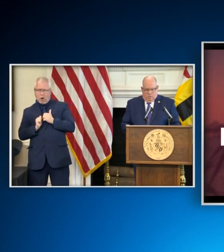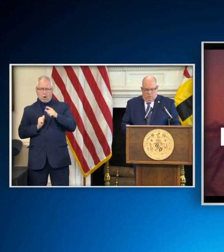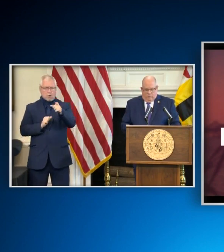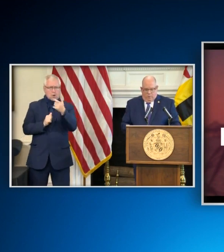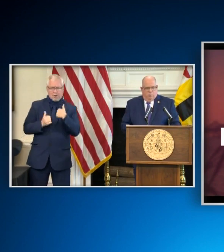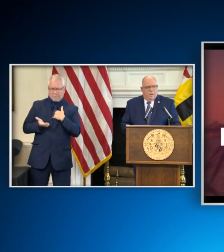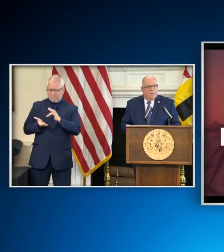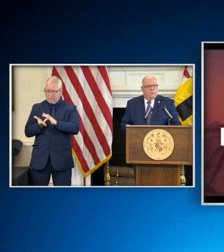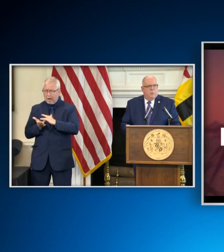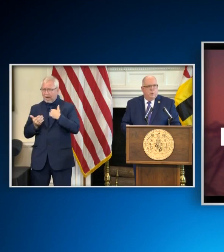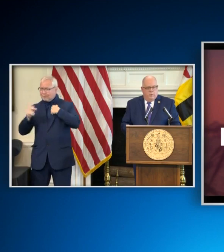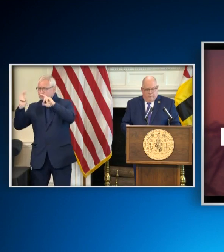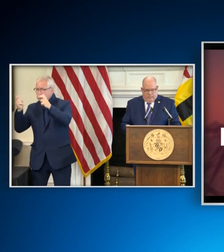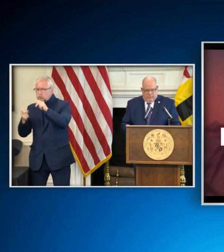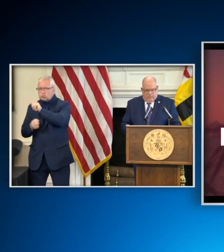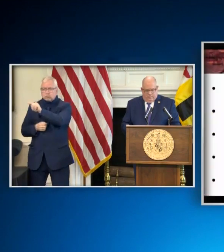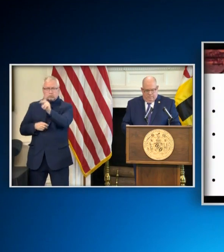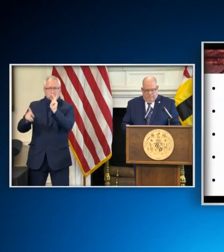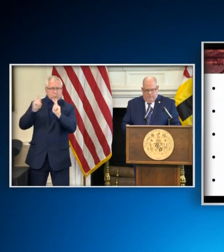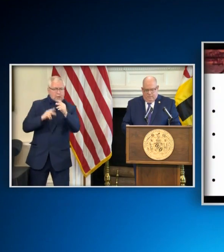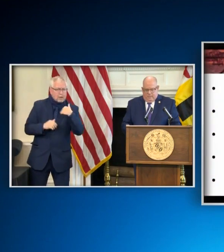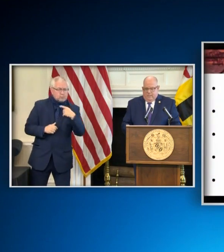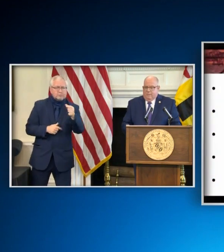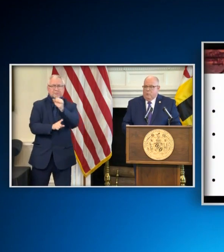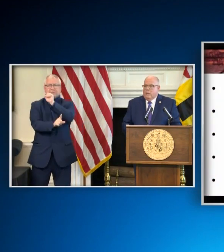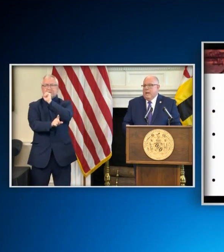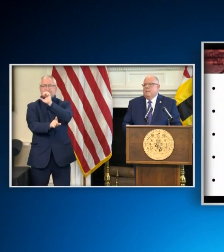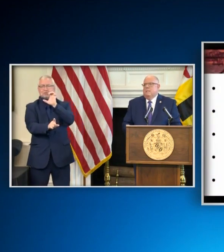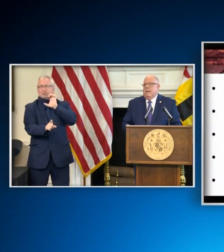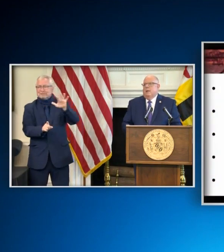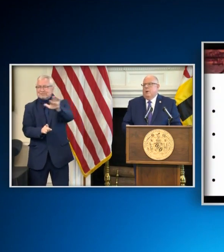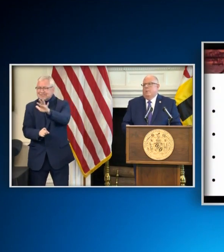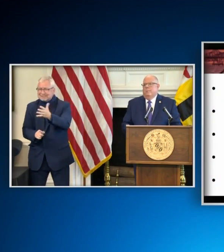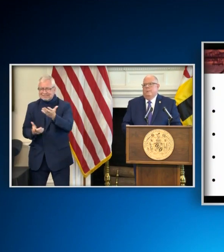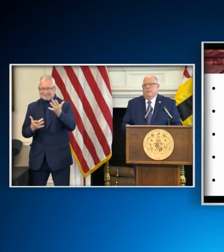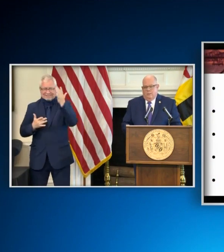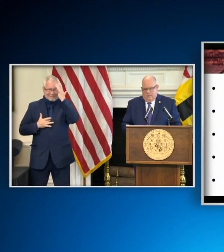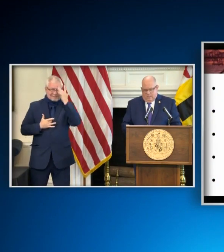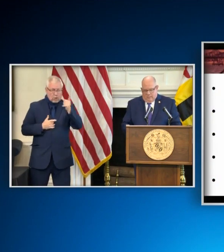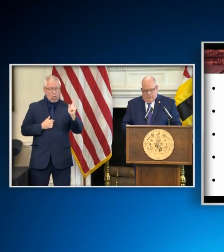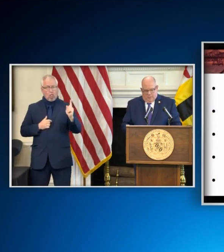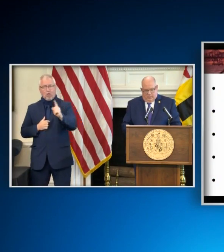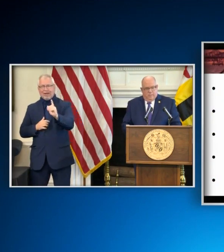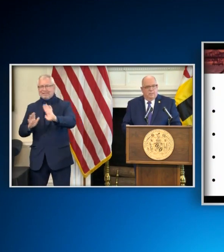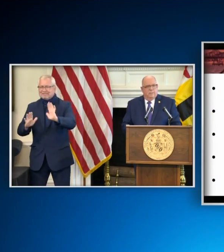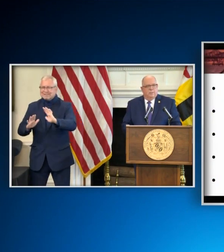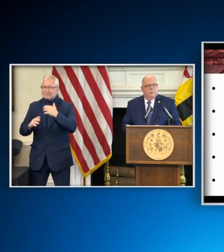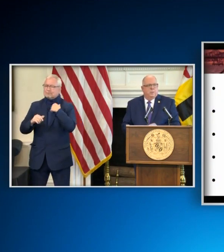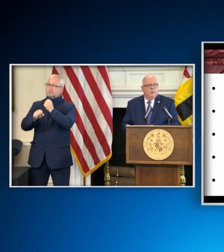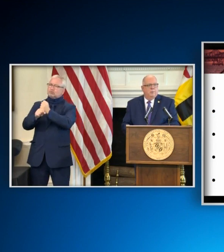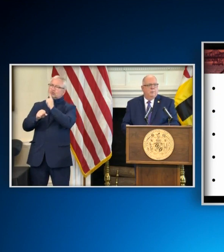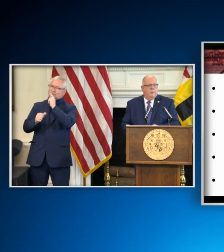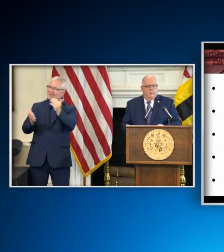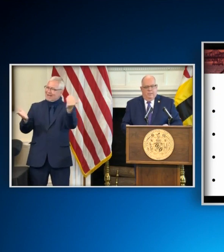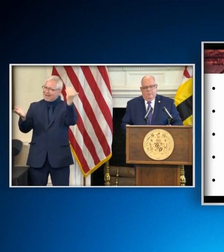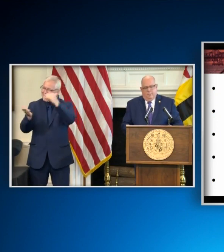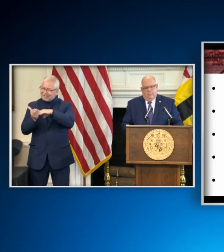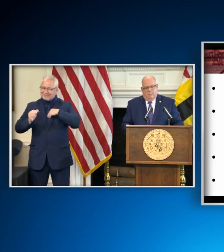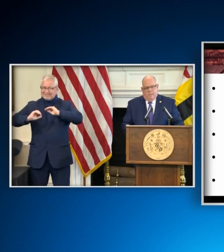PARTICULARLY IF YOU ARE A PERSON IN A VULNERABLE CATEGORY OR IF YOU ARE AROUND SOMEON WHO IS.